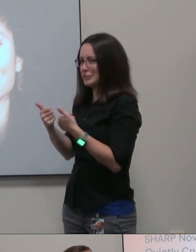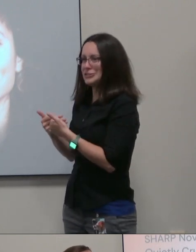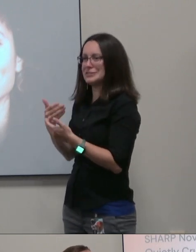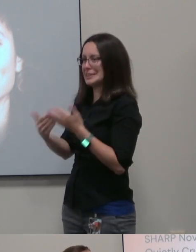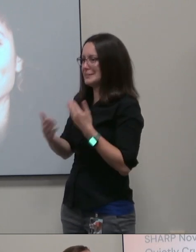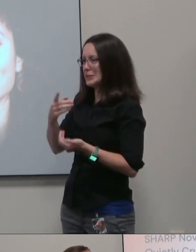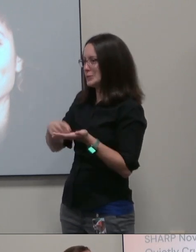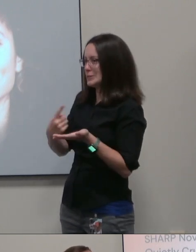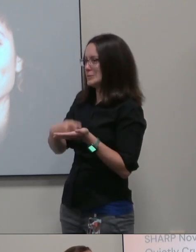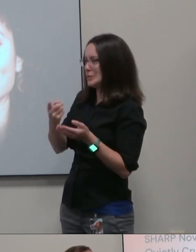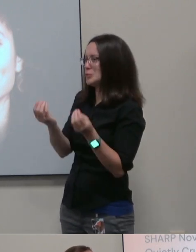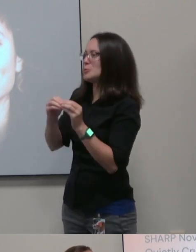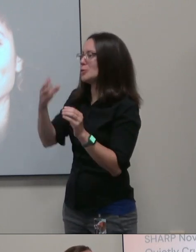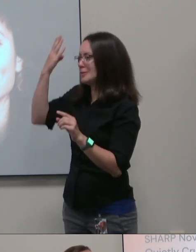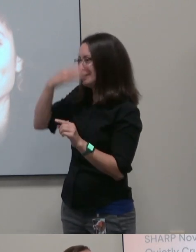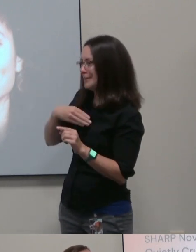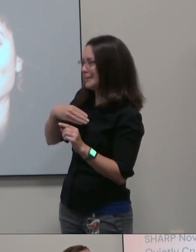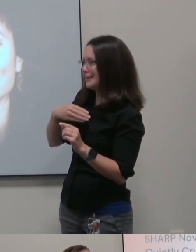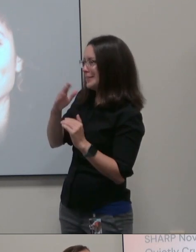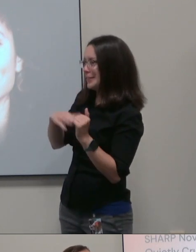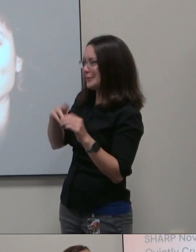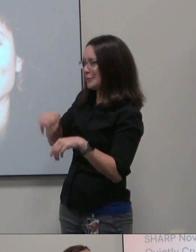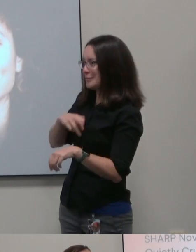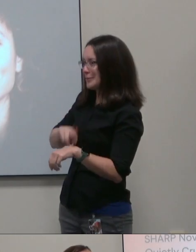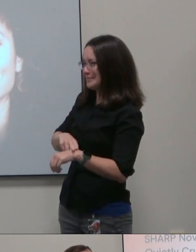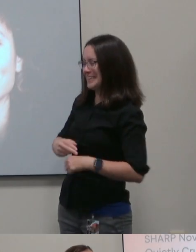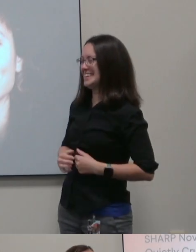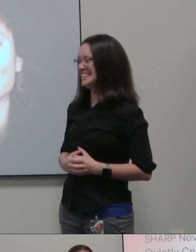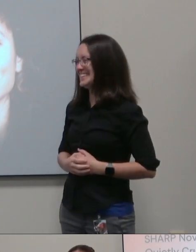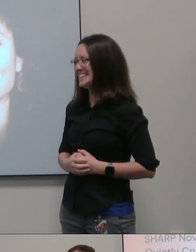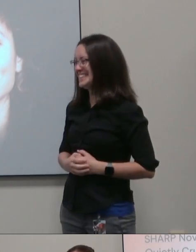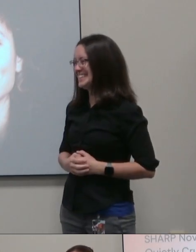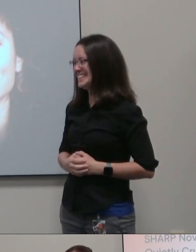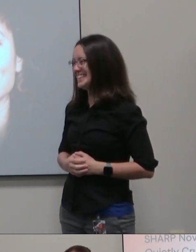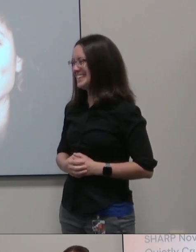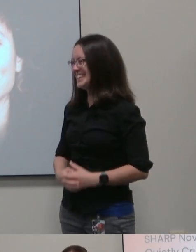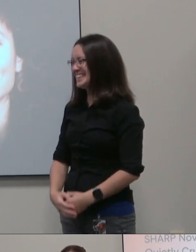and her acceptance of new challenges, and sometimes she is more...